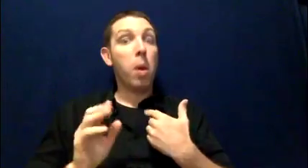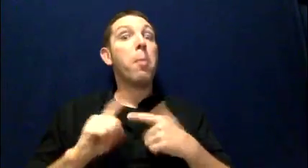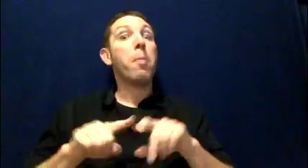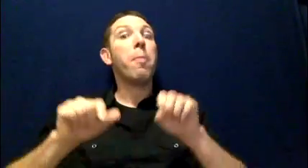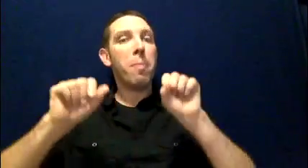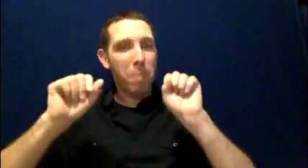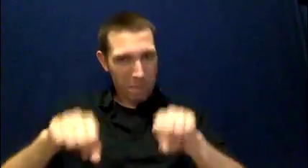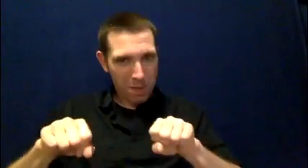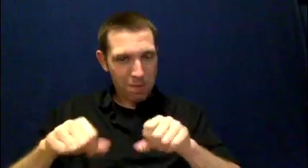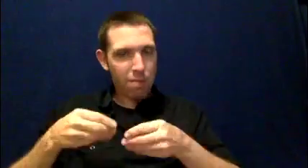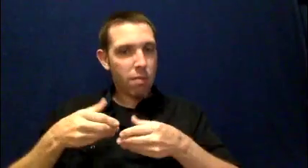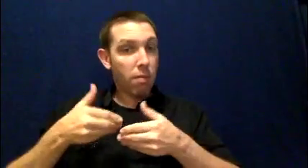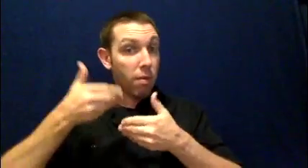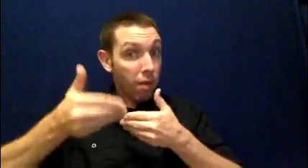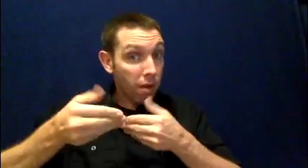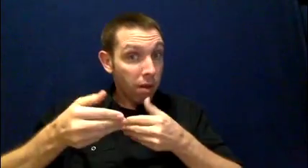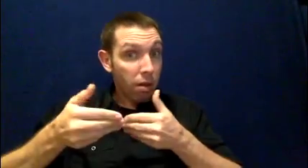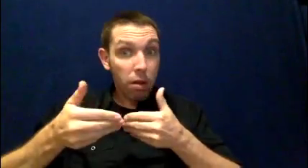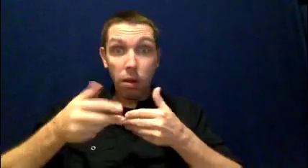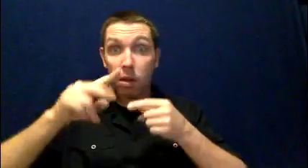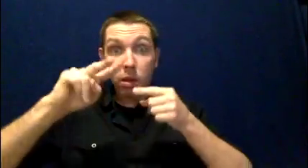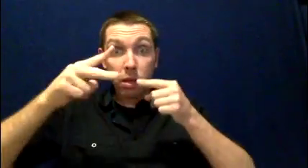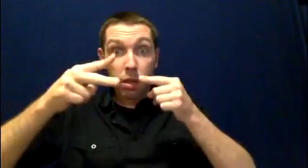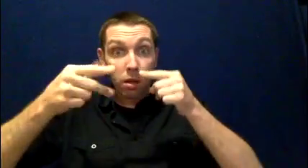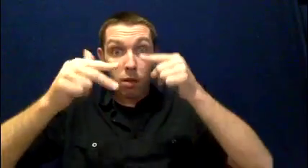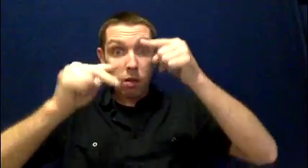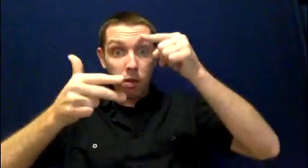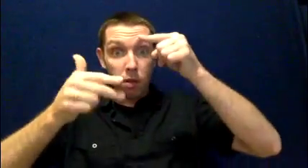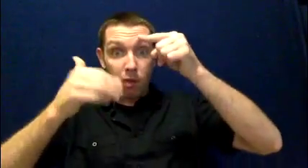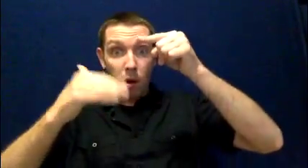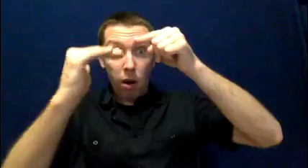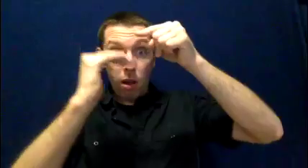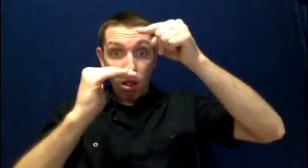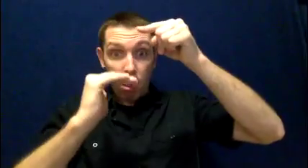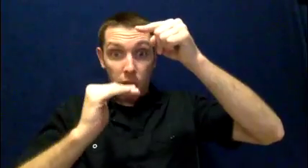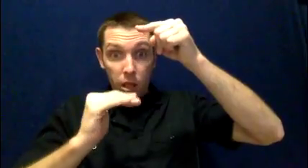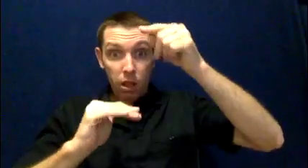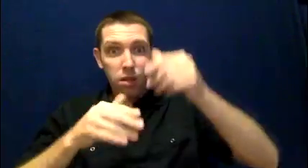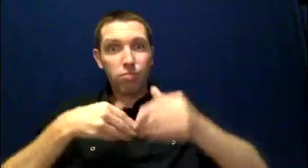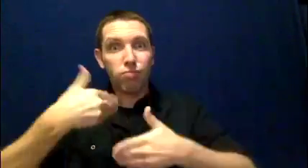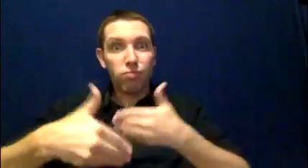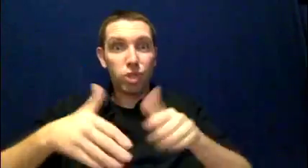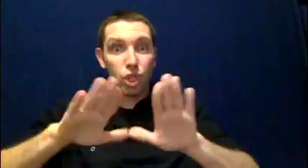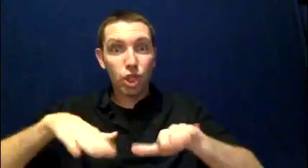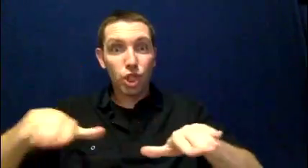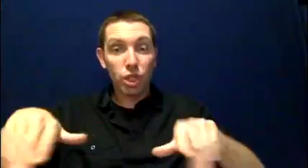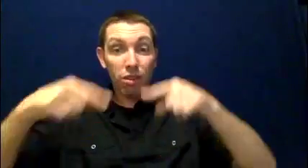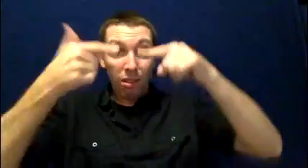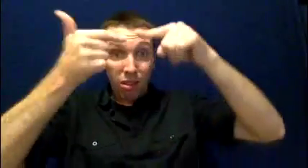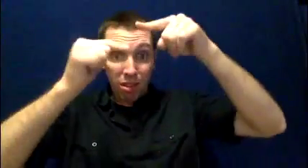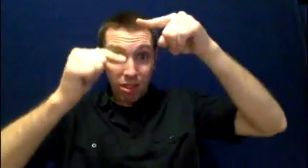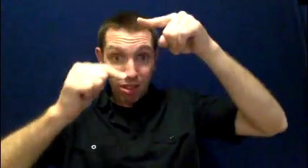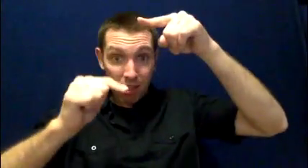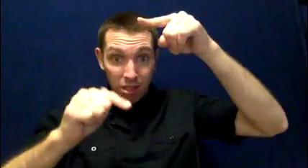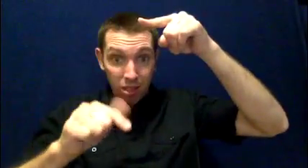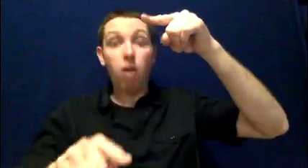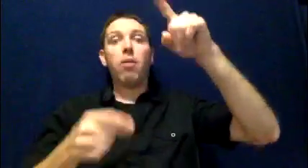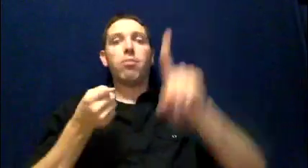but they can pass on the gene for Usher syndrome to their children, grandchildren, etc., until several generations later,